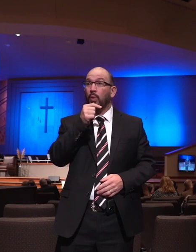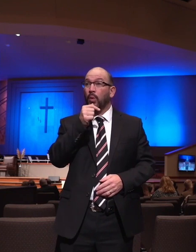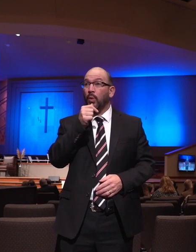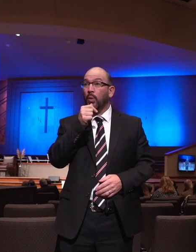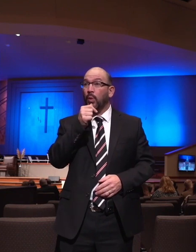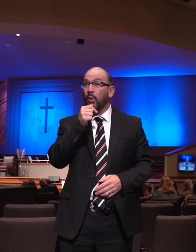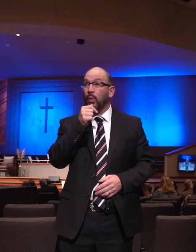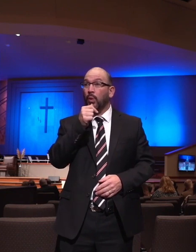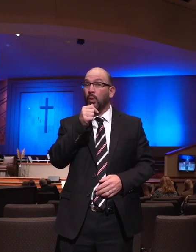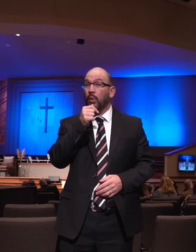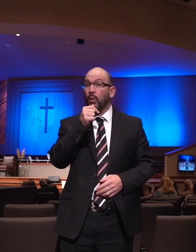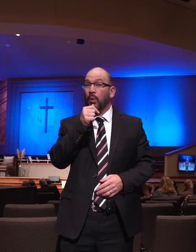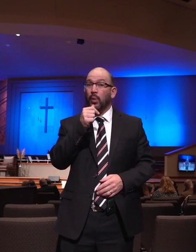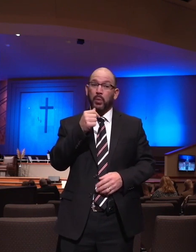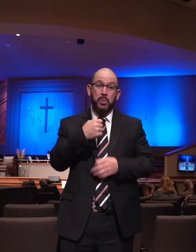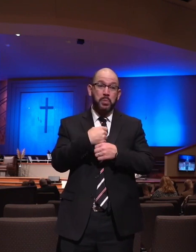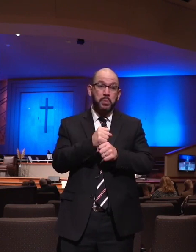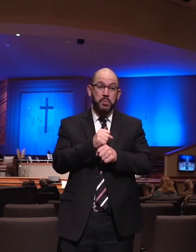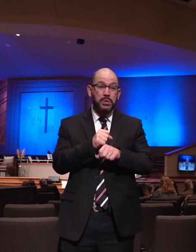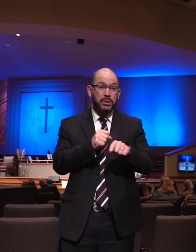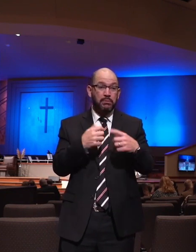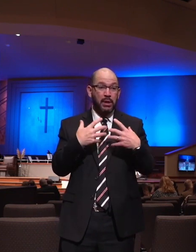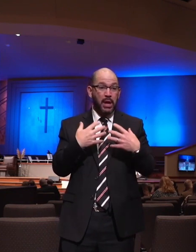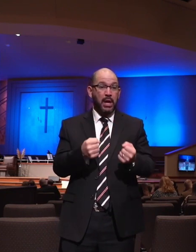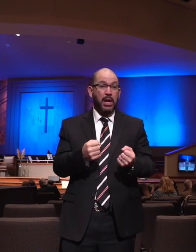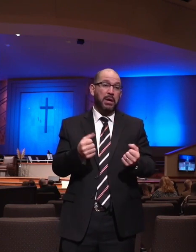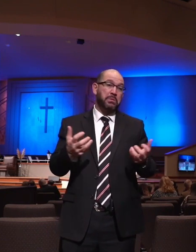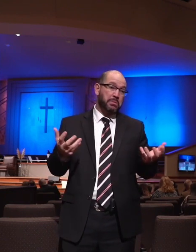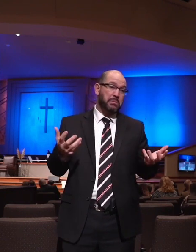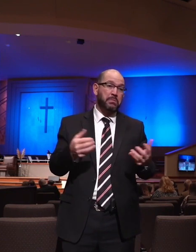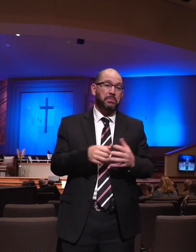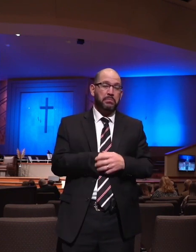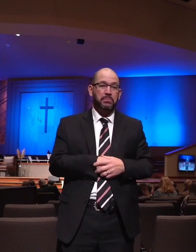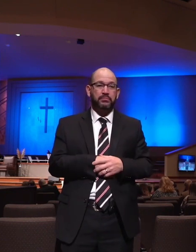healed well you might say in verse number one look at II Kings chapter